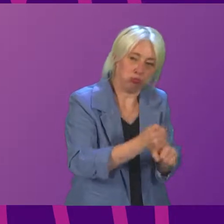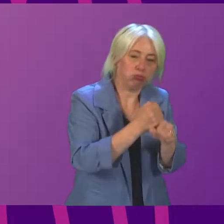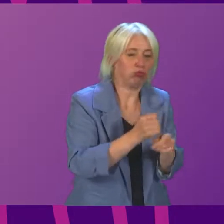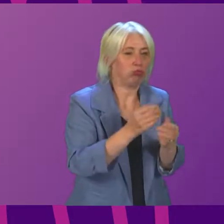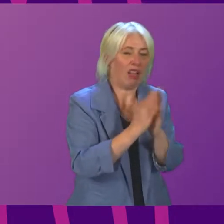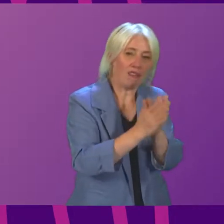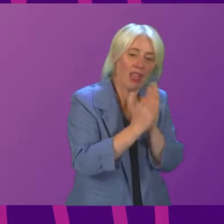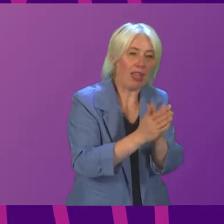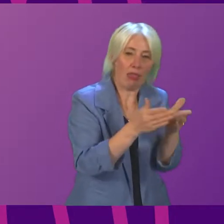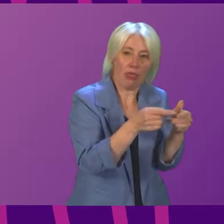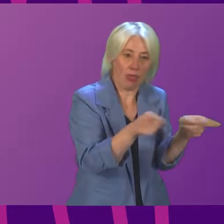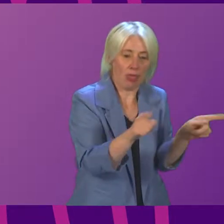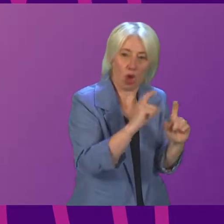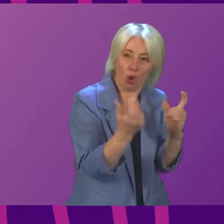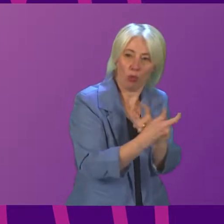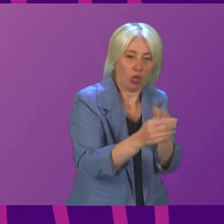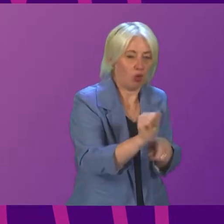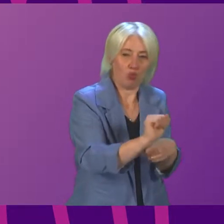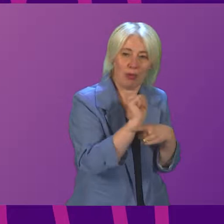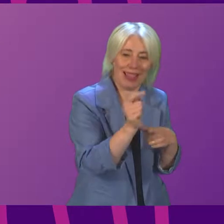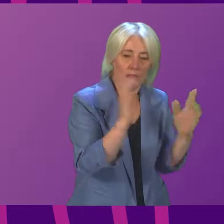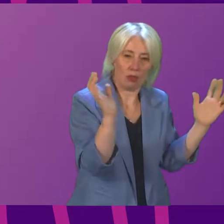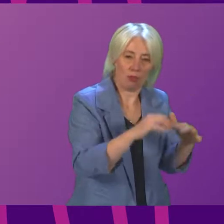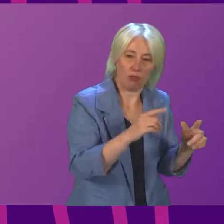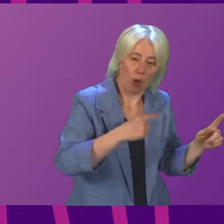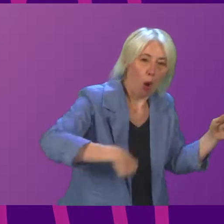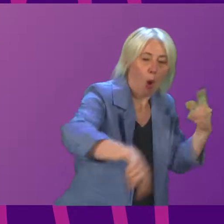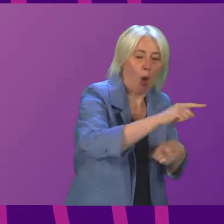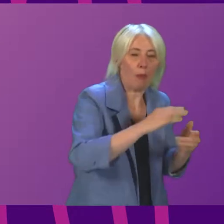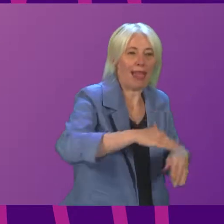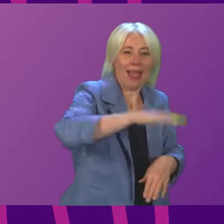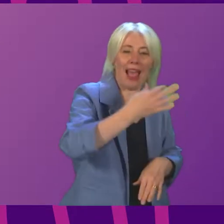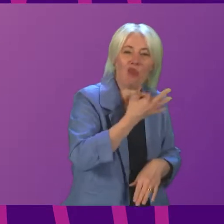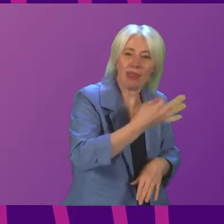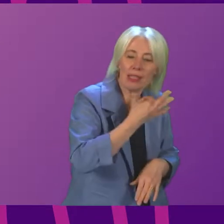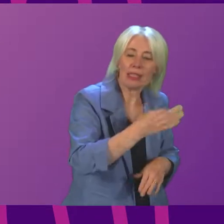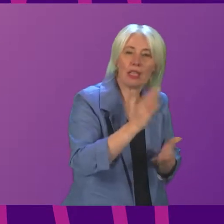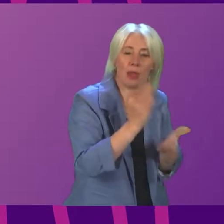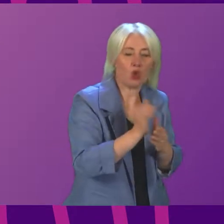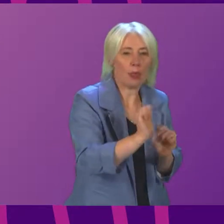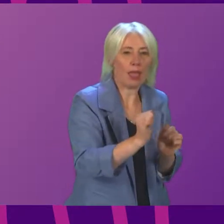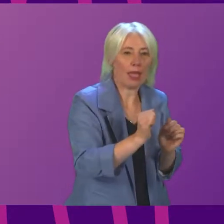in protecting their congregations and enabling everyone, particularly those at higher risk, to access worship safely. However, I take the member’s point, and I